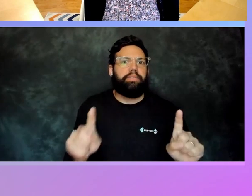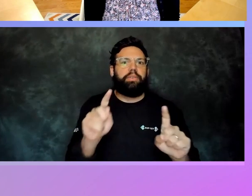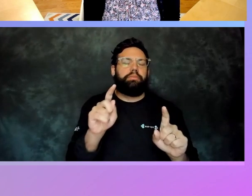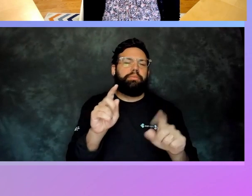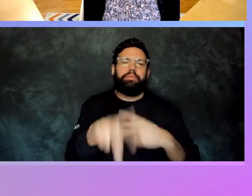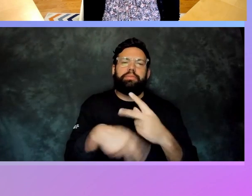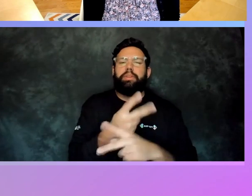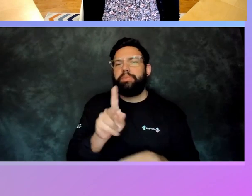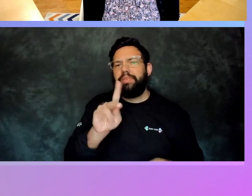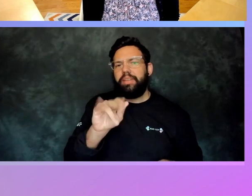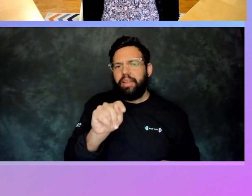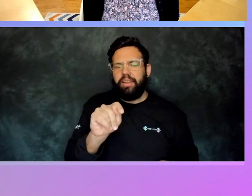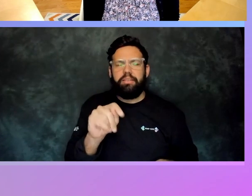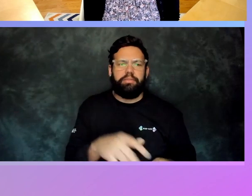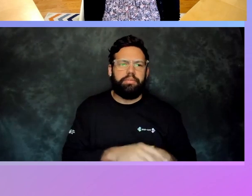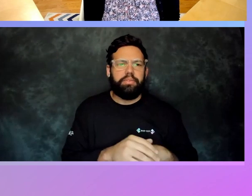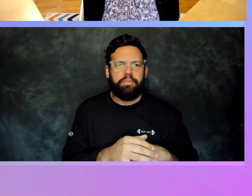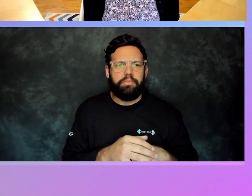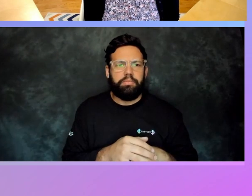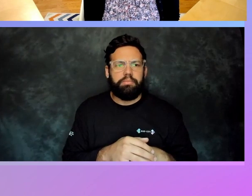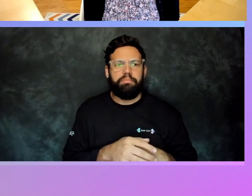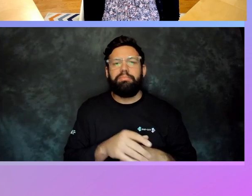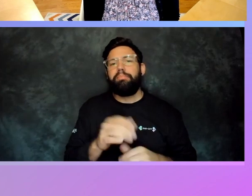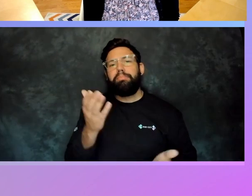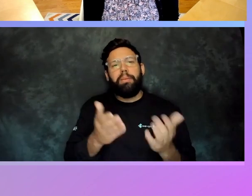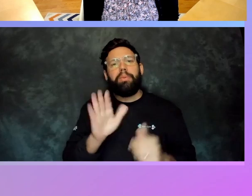links and buttons at 77.3%, missing image or all text at